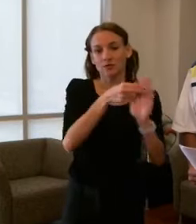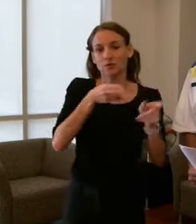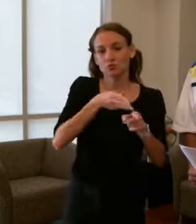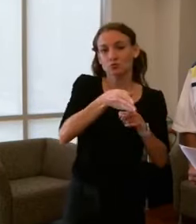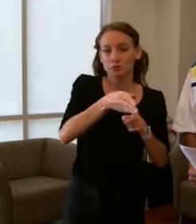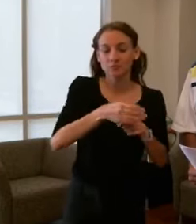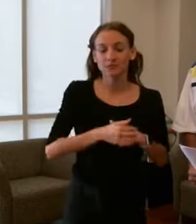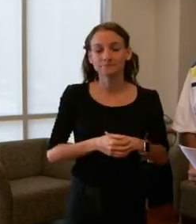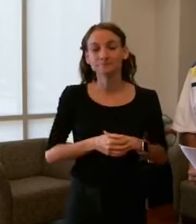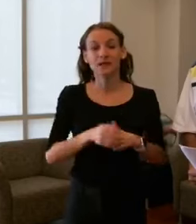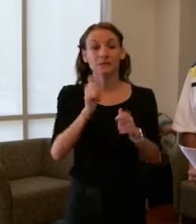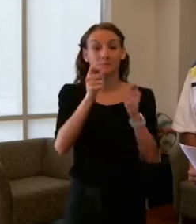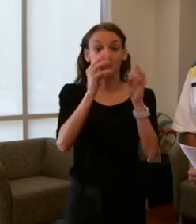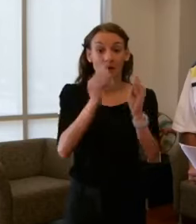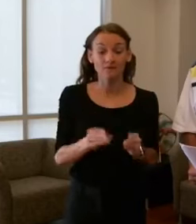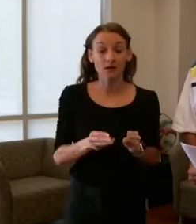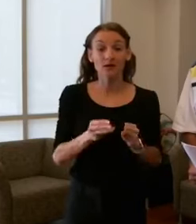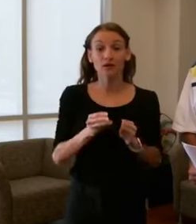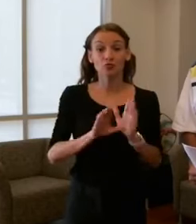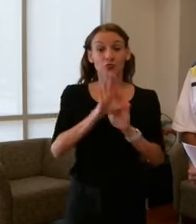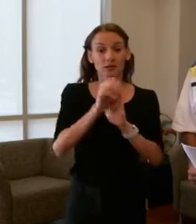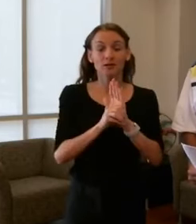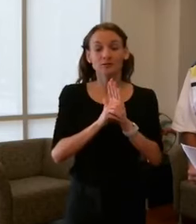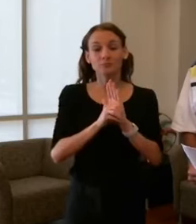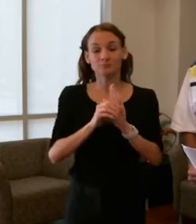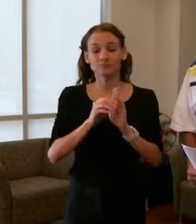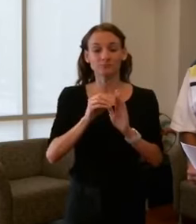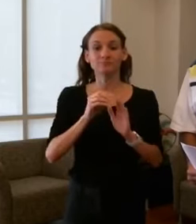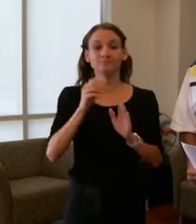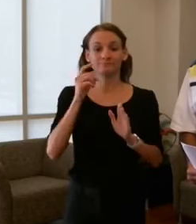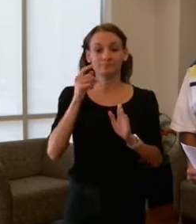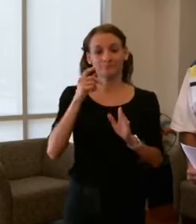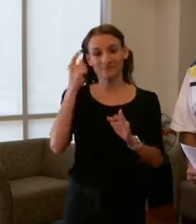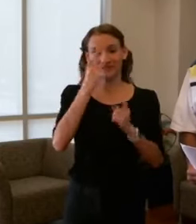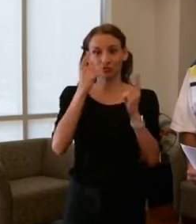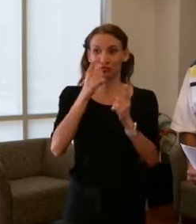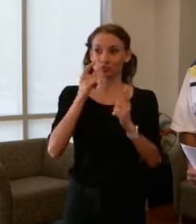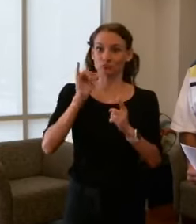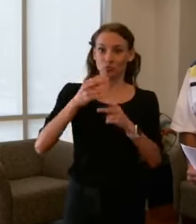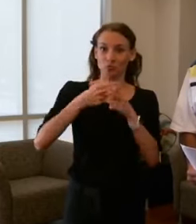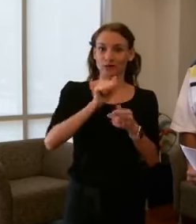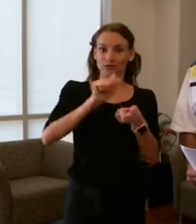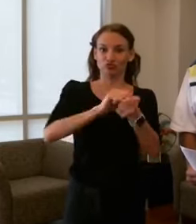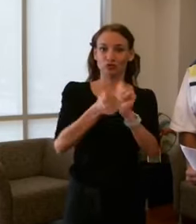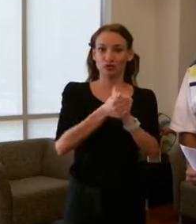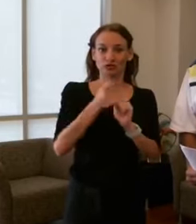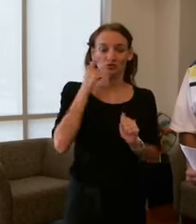Modified curriculum, what's considered a change in the course study of the endorsement,